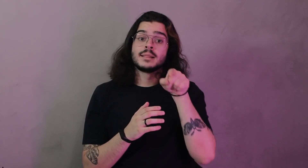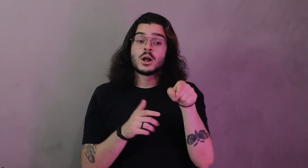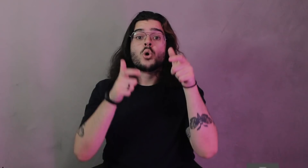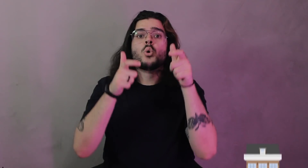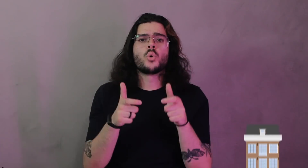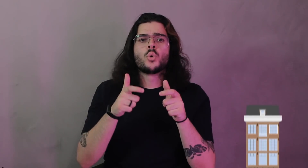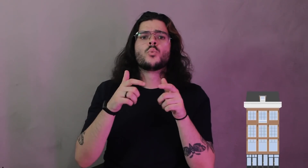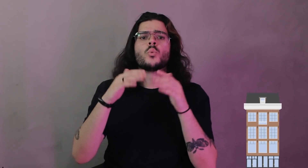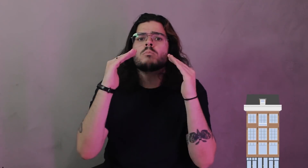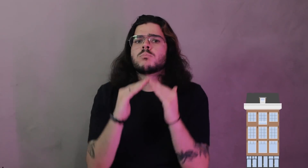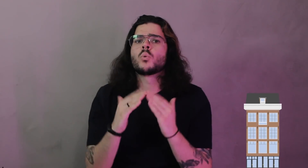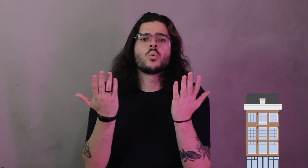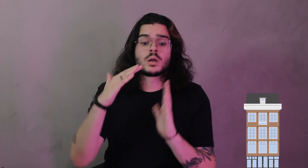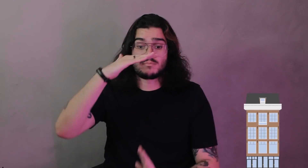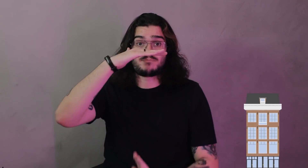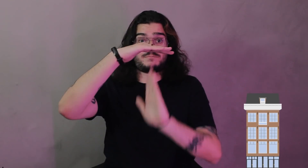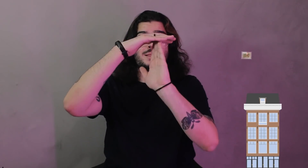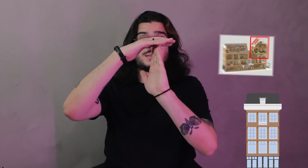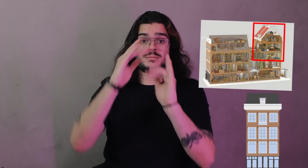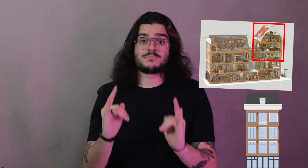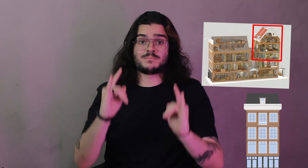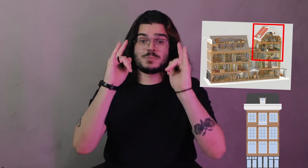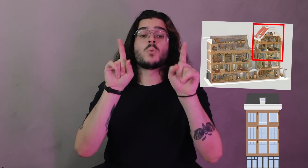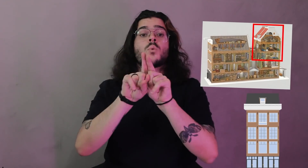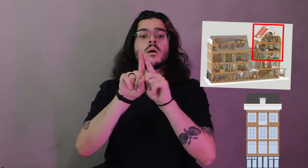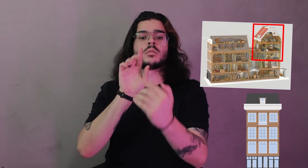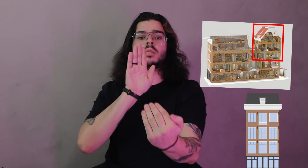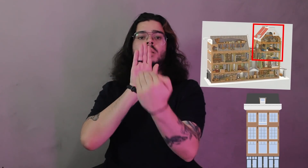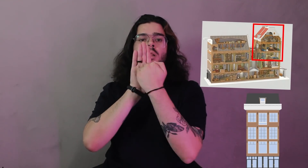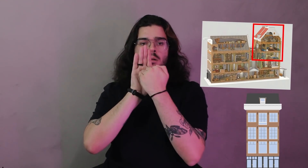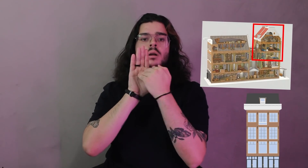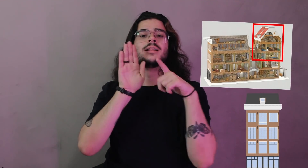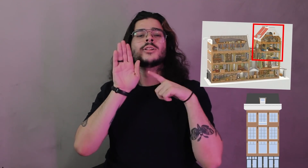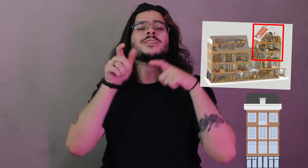They hid on top of a warehouse